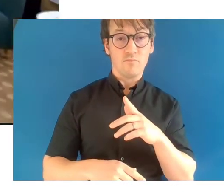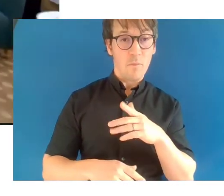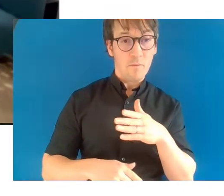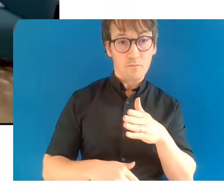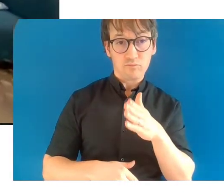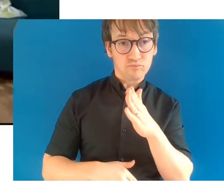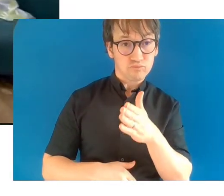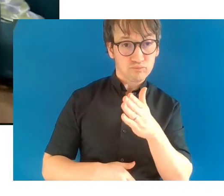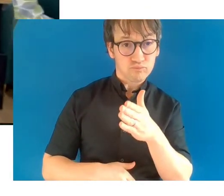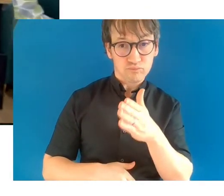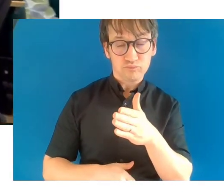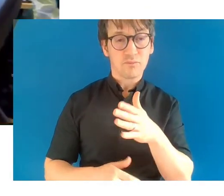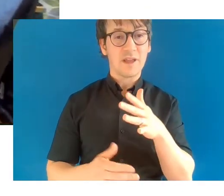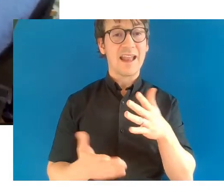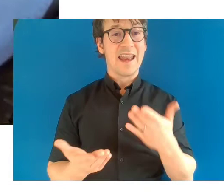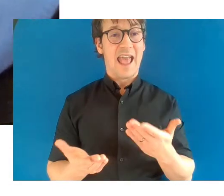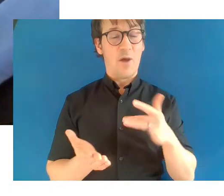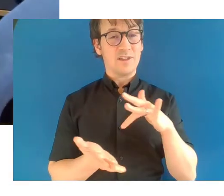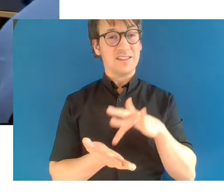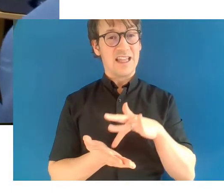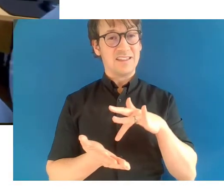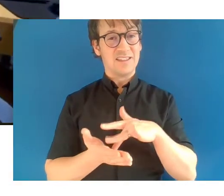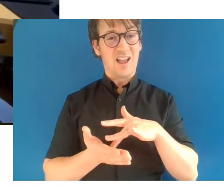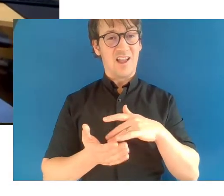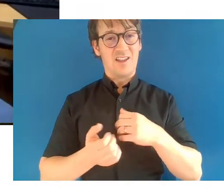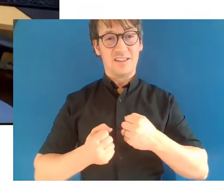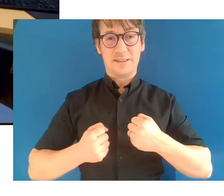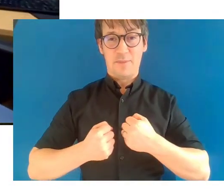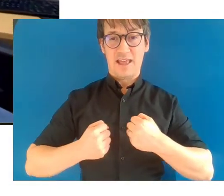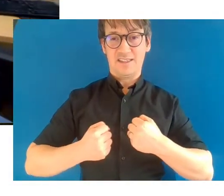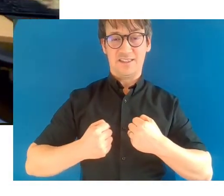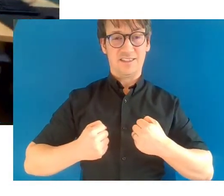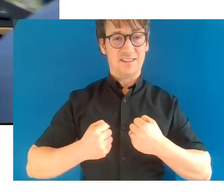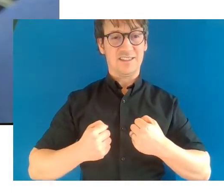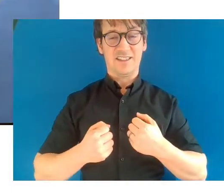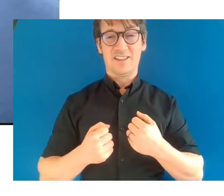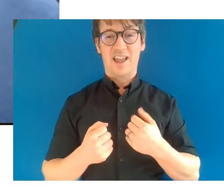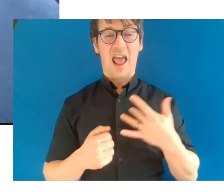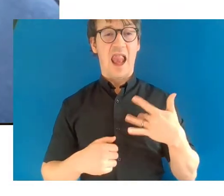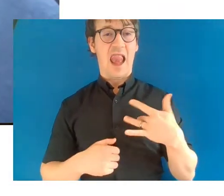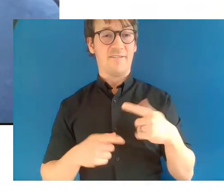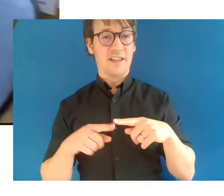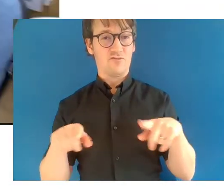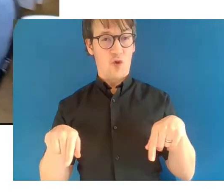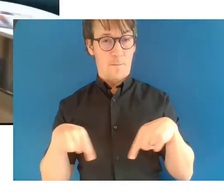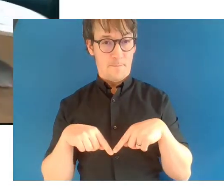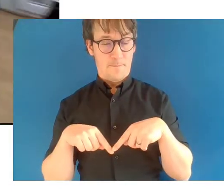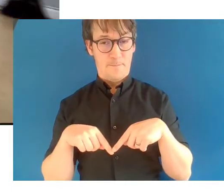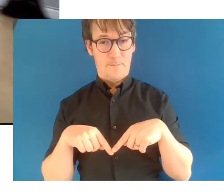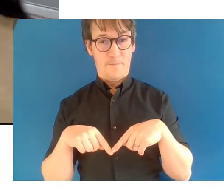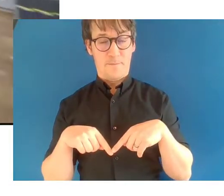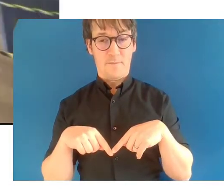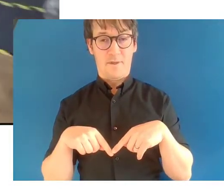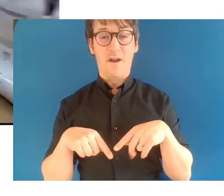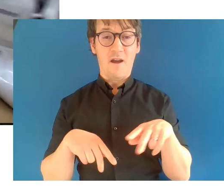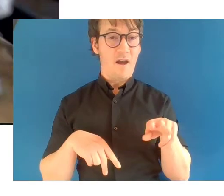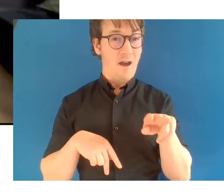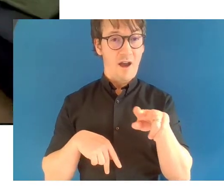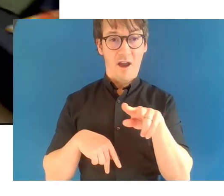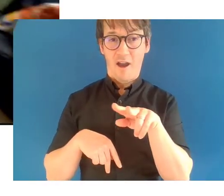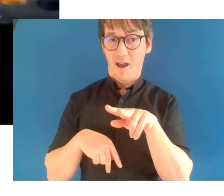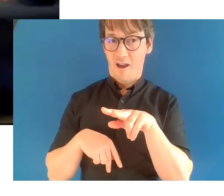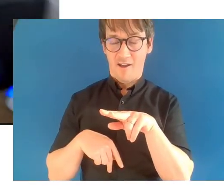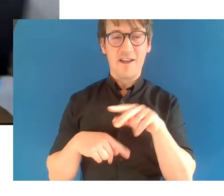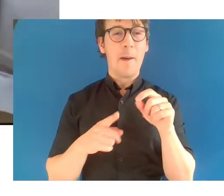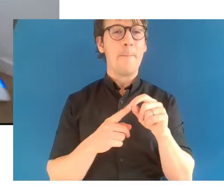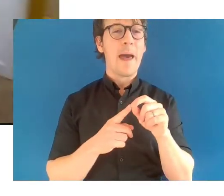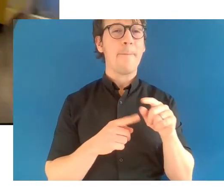We are moving into the middle of the space between the living room - there we go Pepper